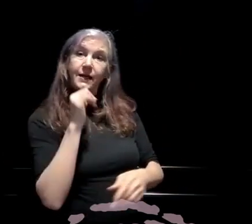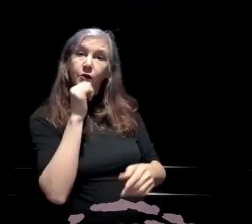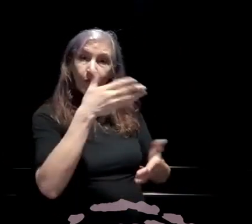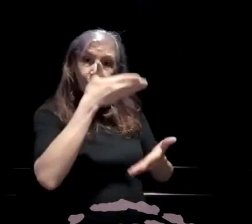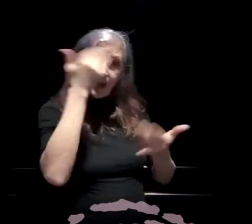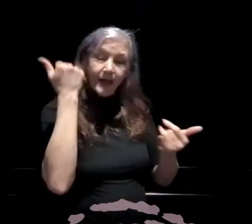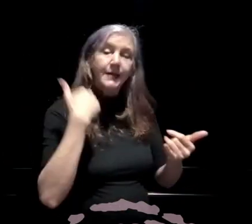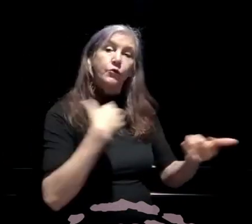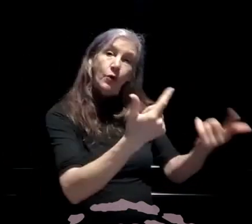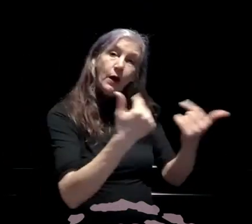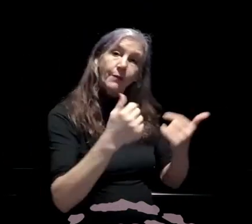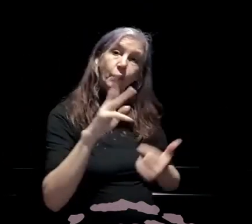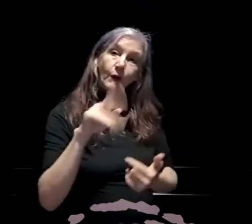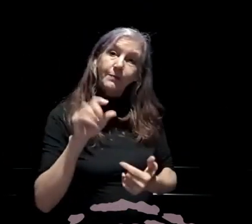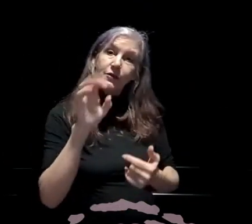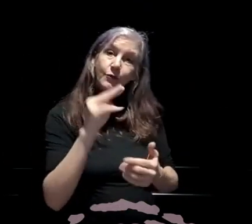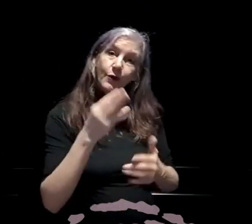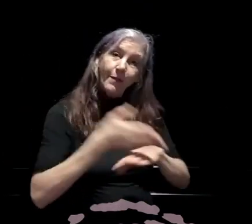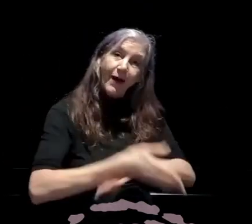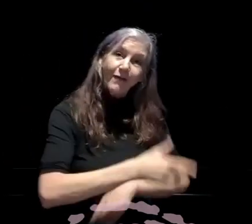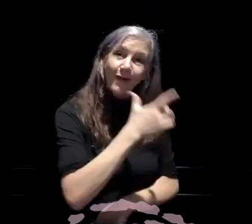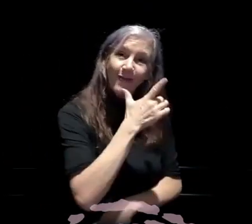I met with cheers.